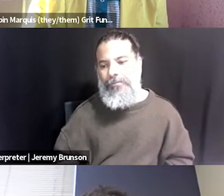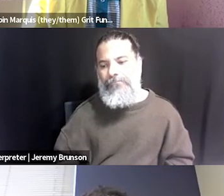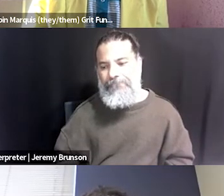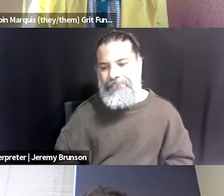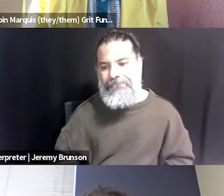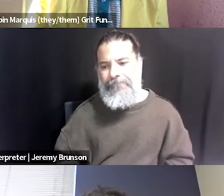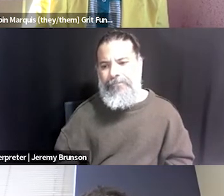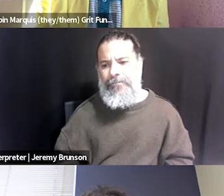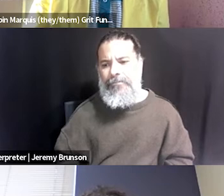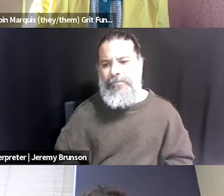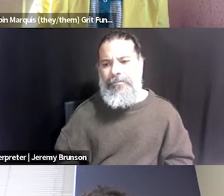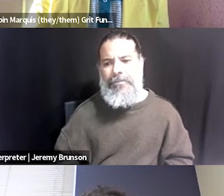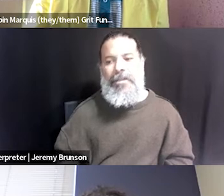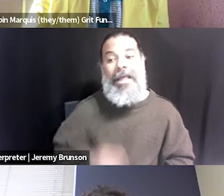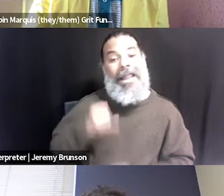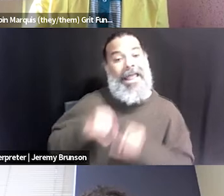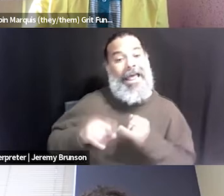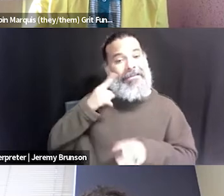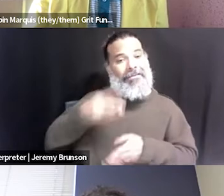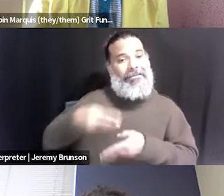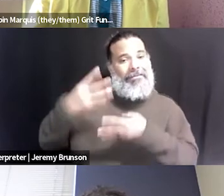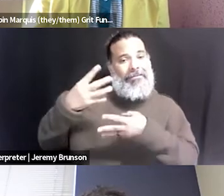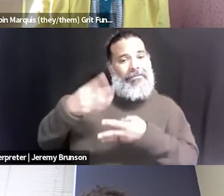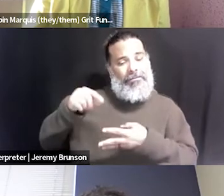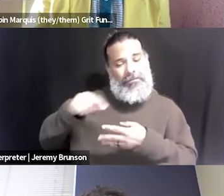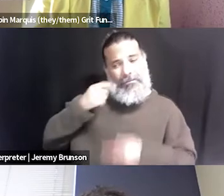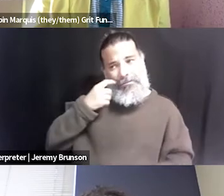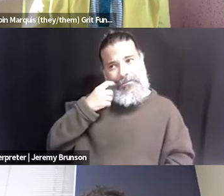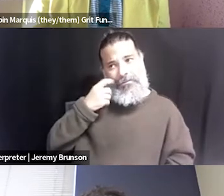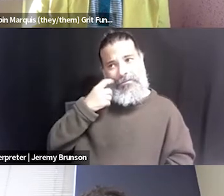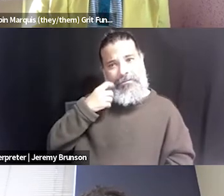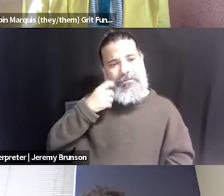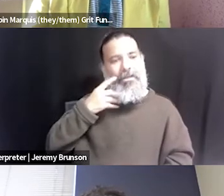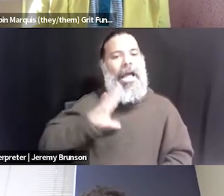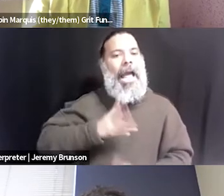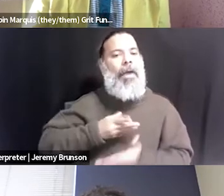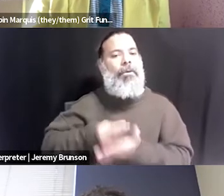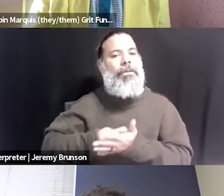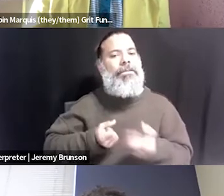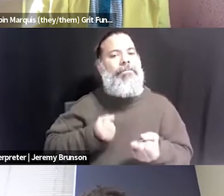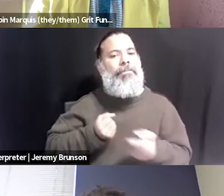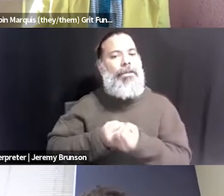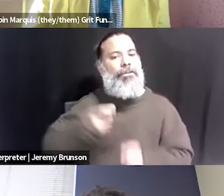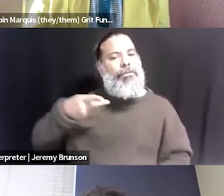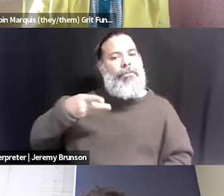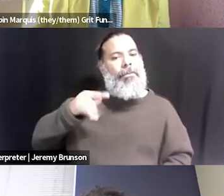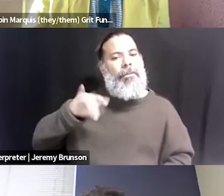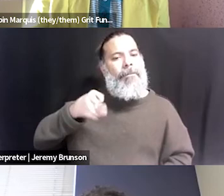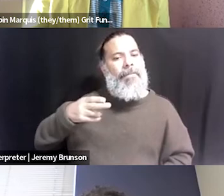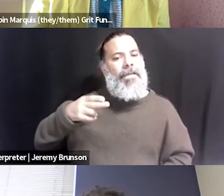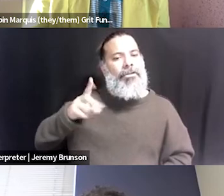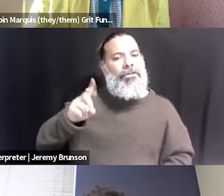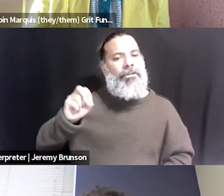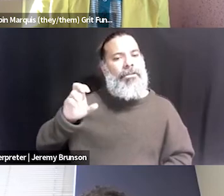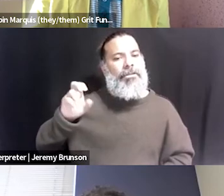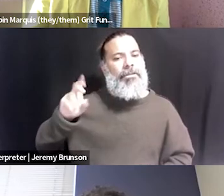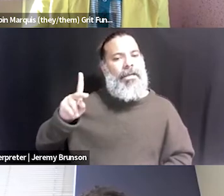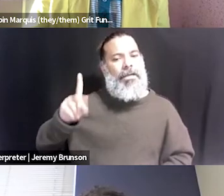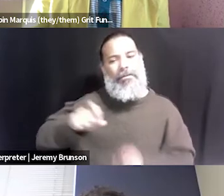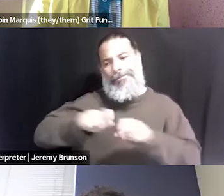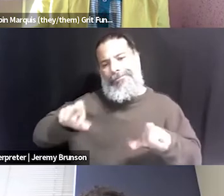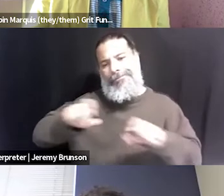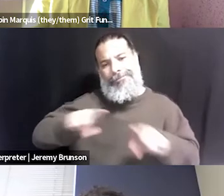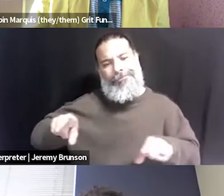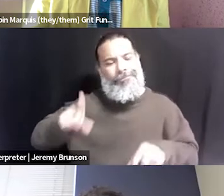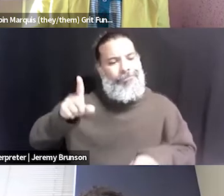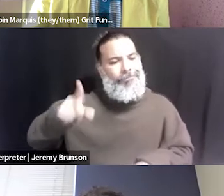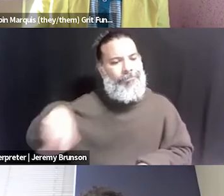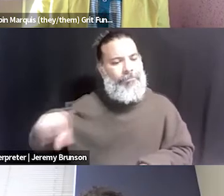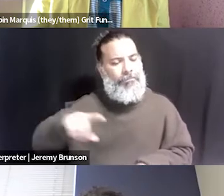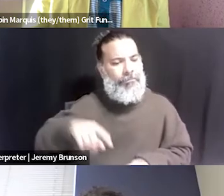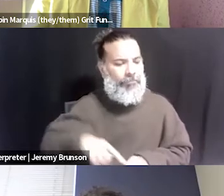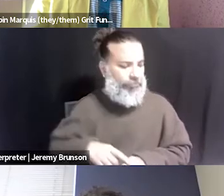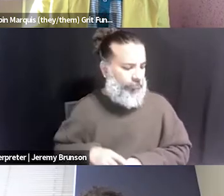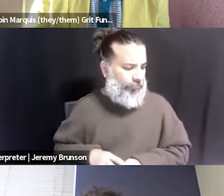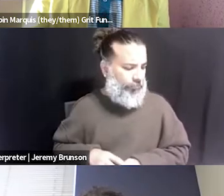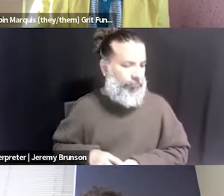That last thing I pulled up was the like our sponsorship pitch deck we send to like corporations